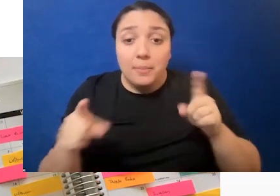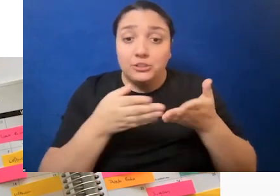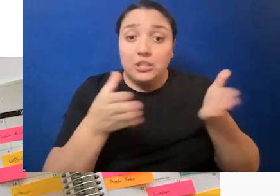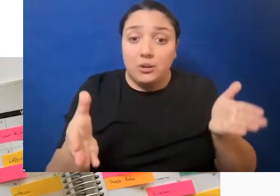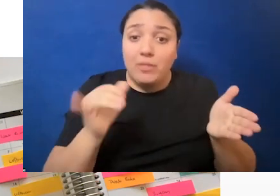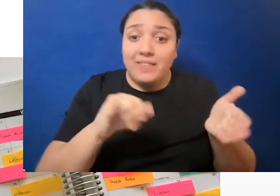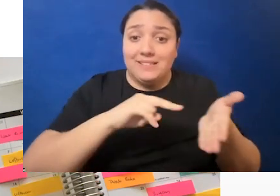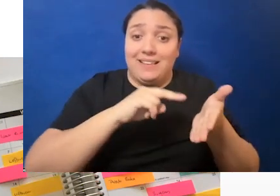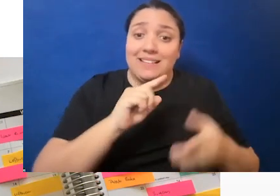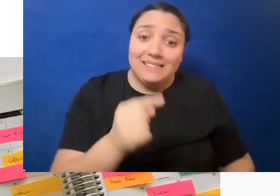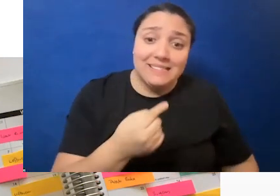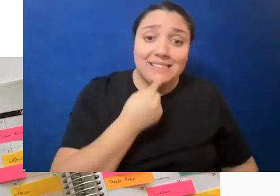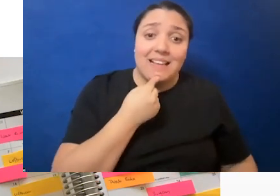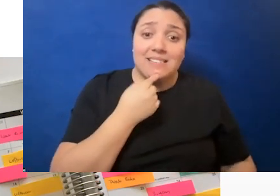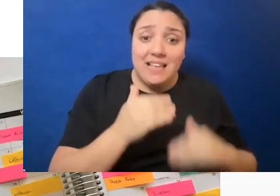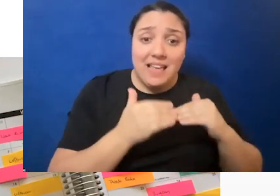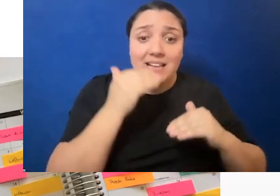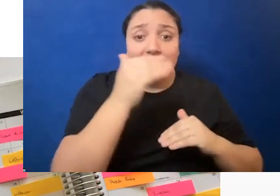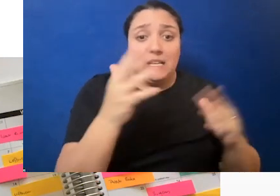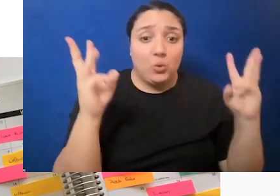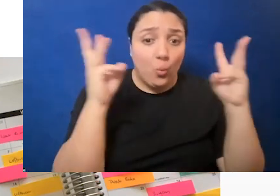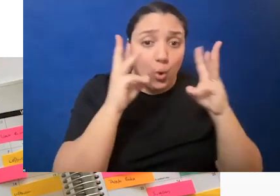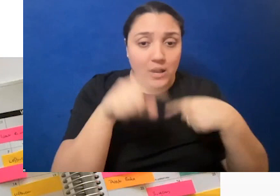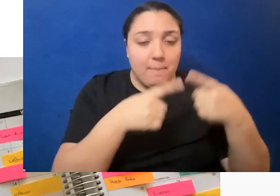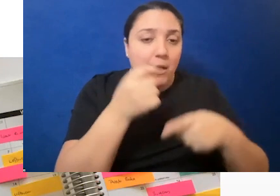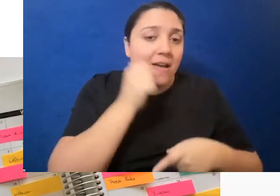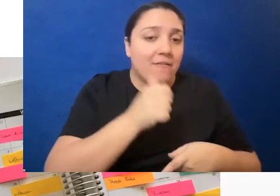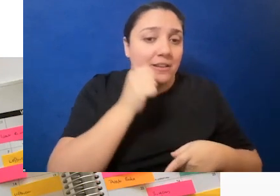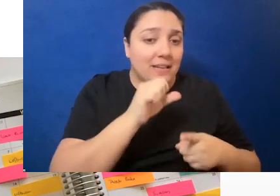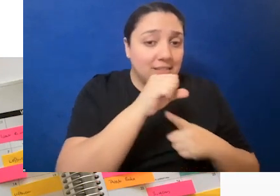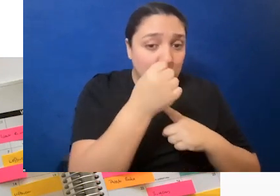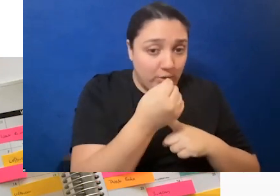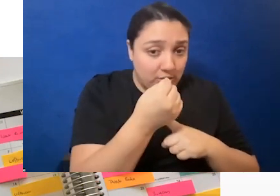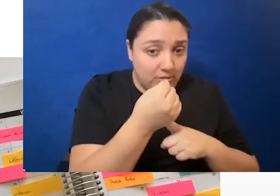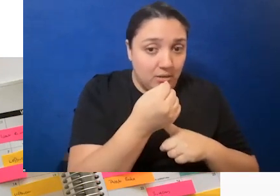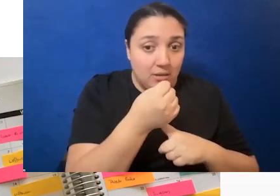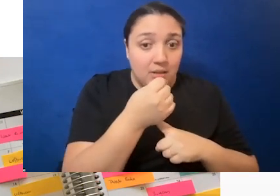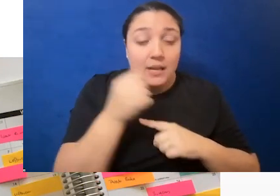ANXIETY IS INTENTION AND WORRY AND FEAR ABOUT EVERY DAY SITUATIONS.